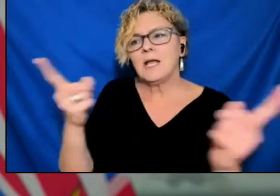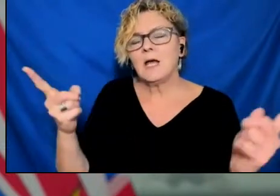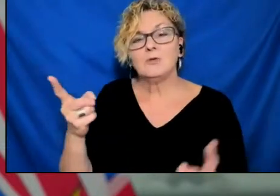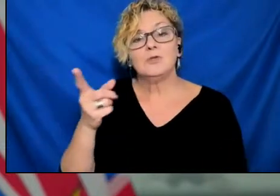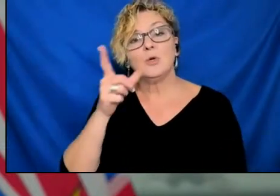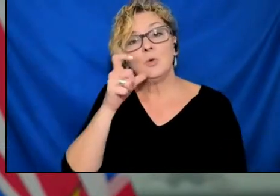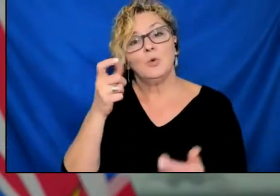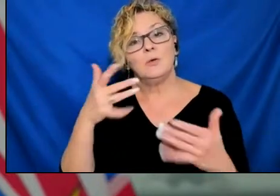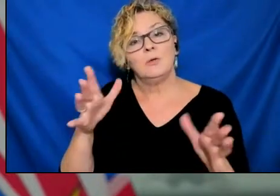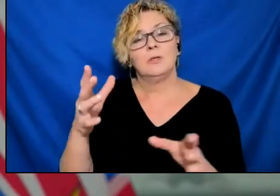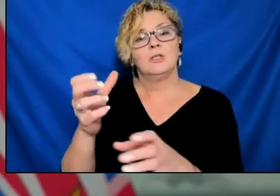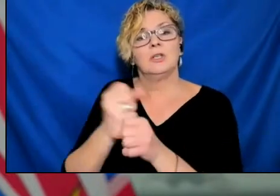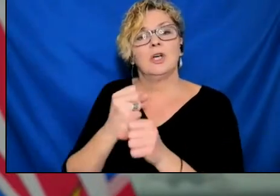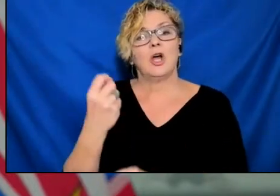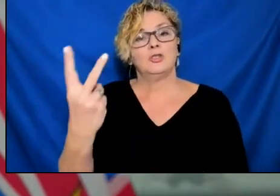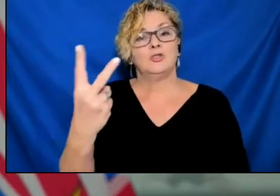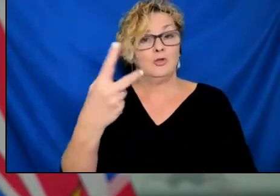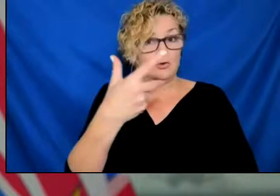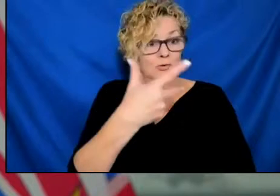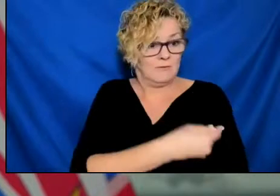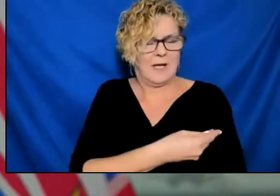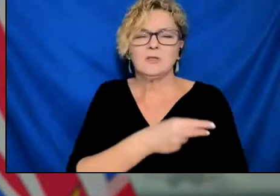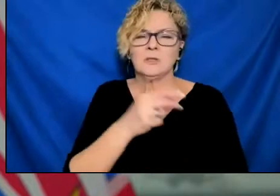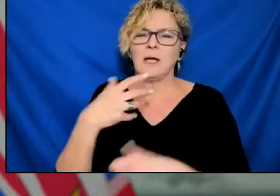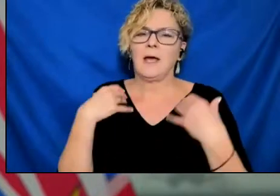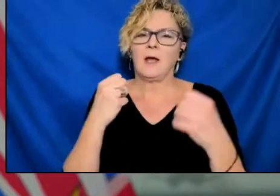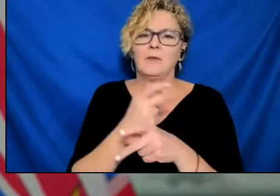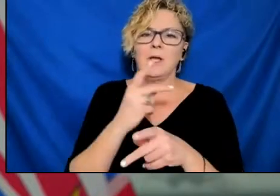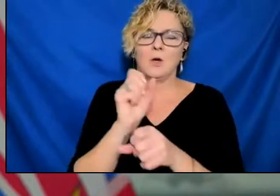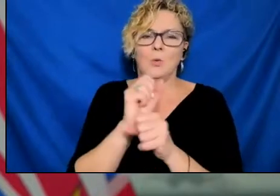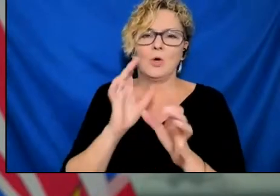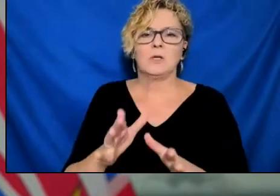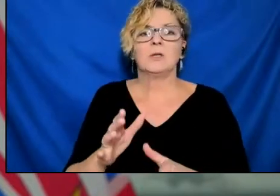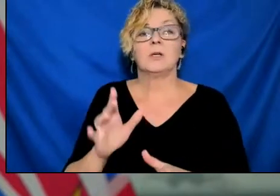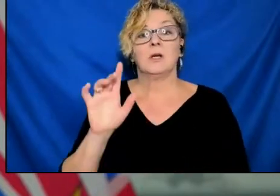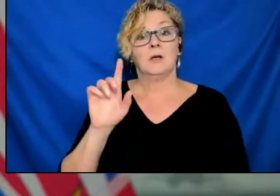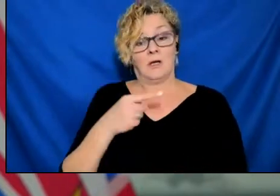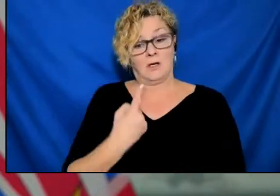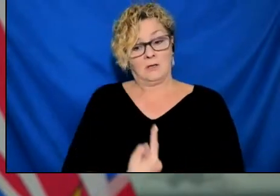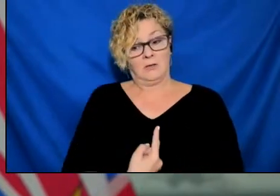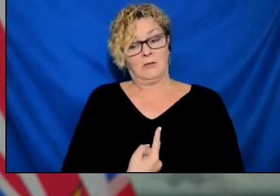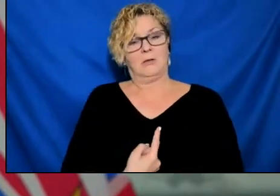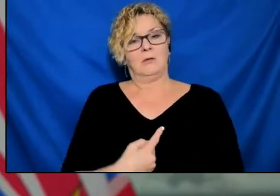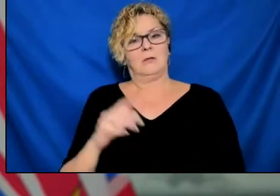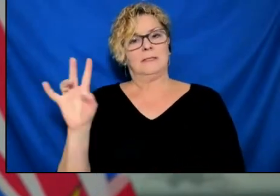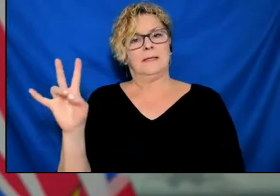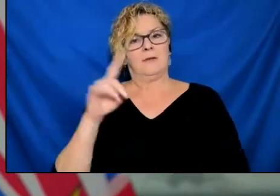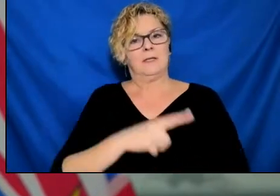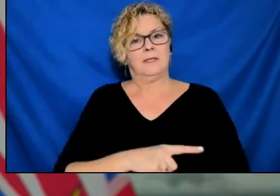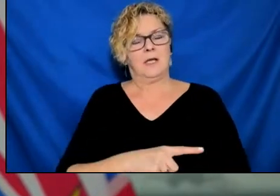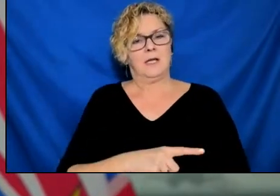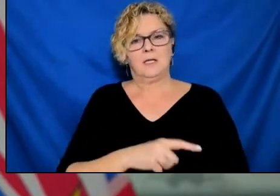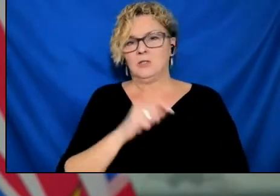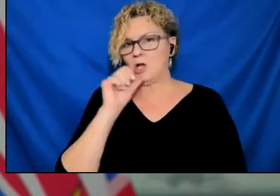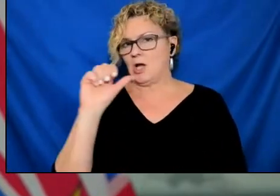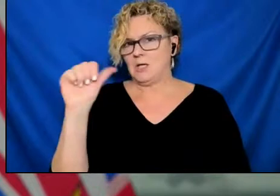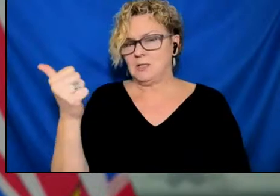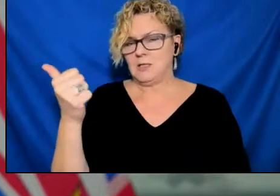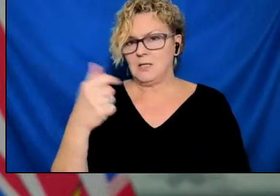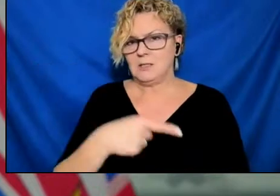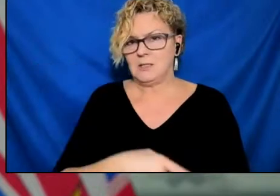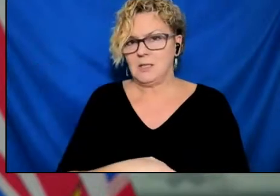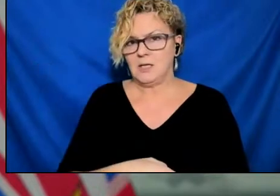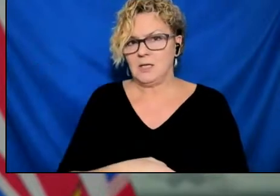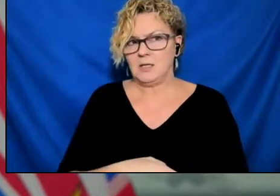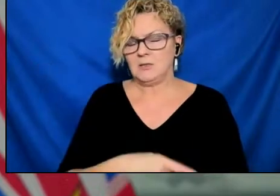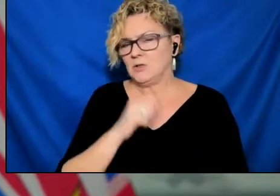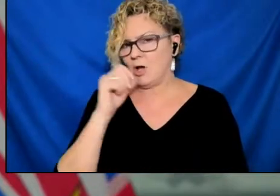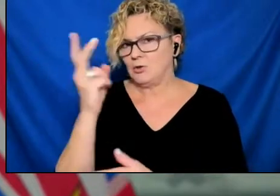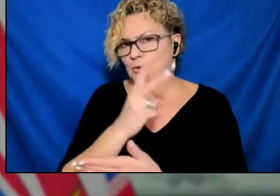Hi there.